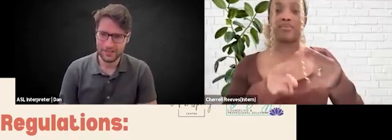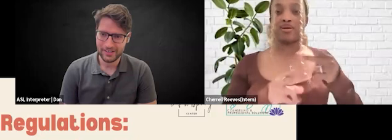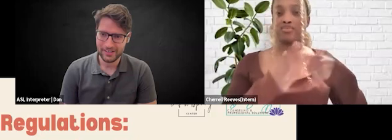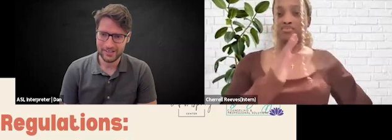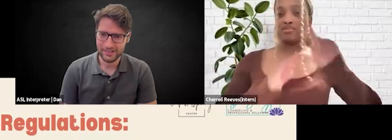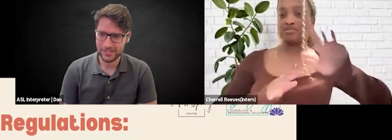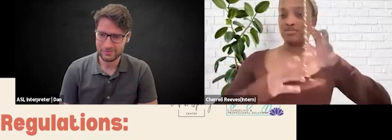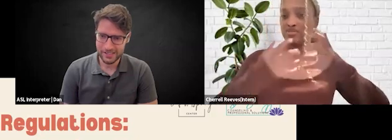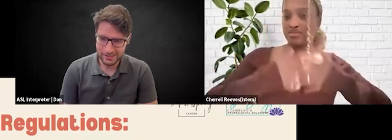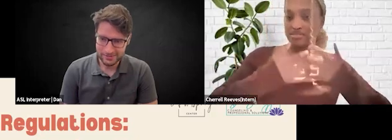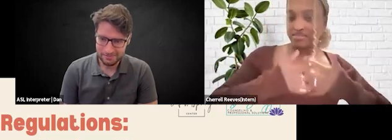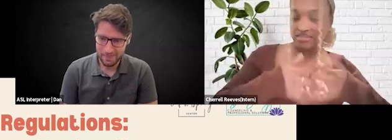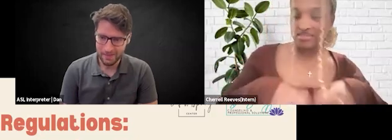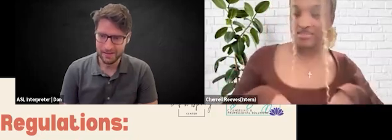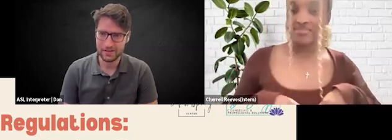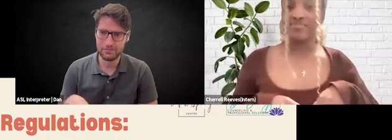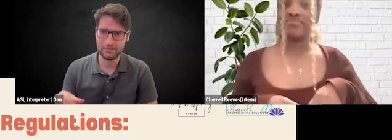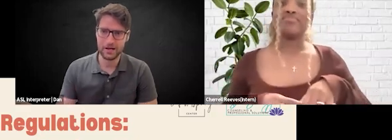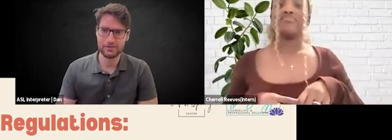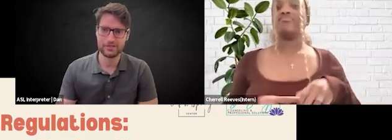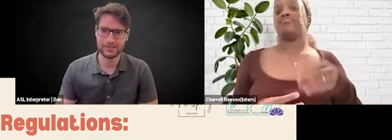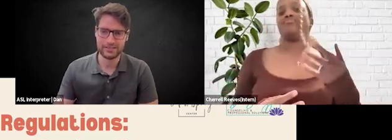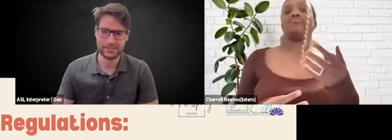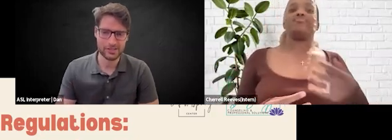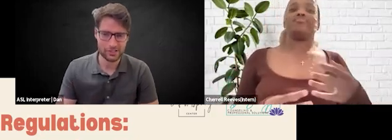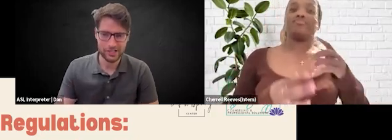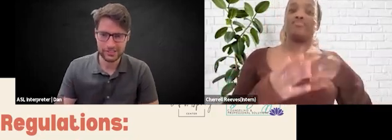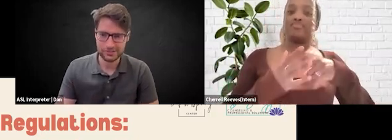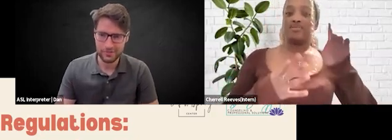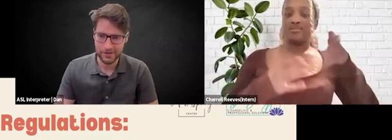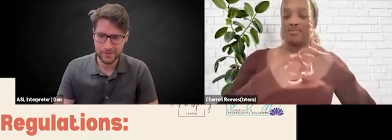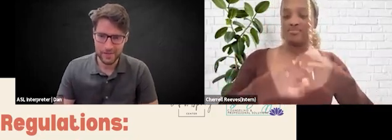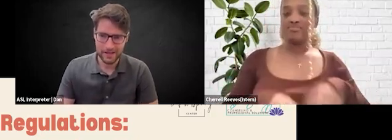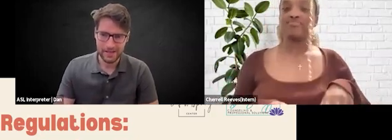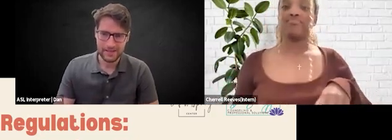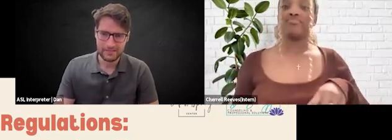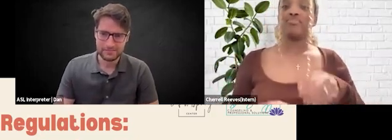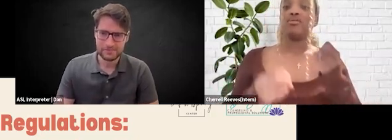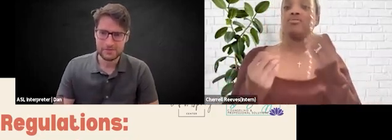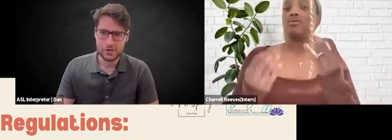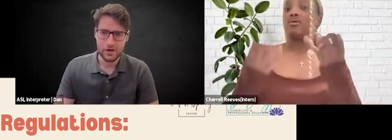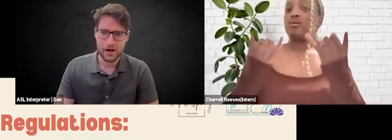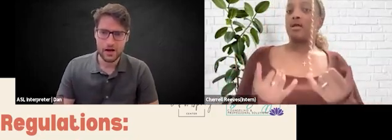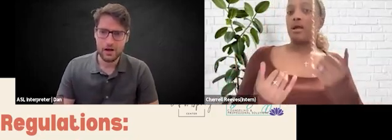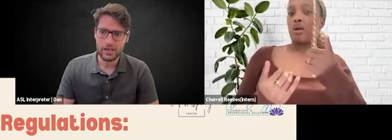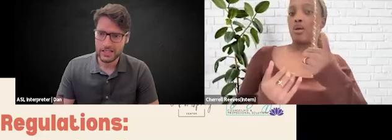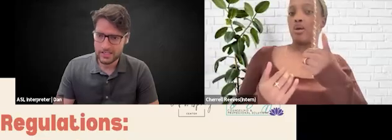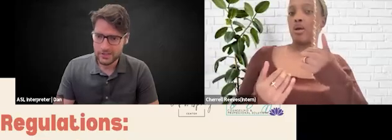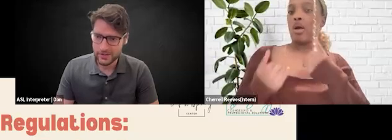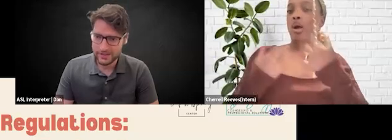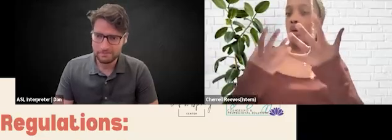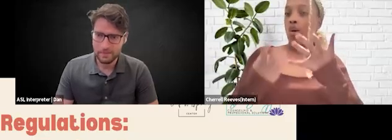for your explanation about the check your engine model. So I'll get into it.